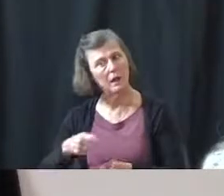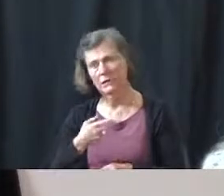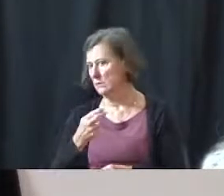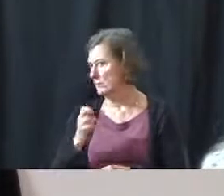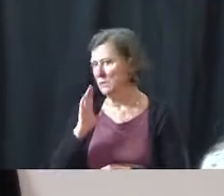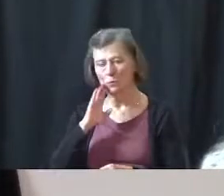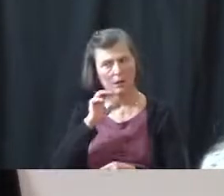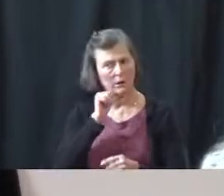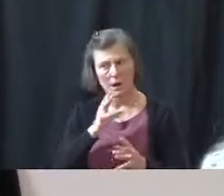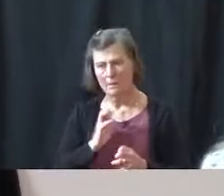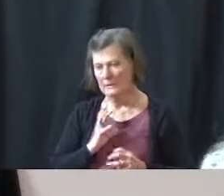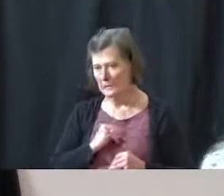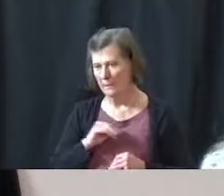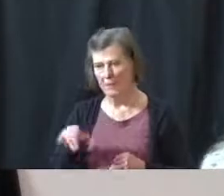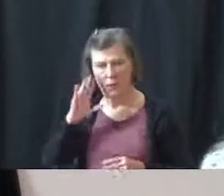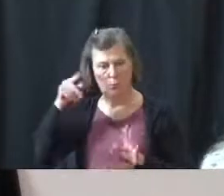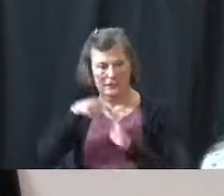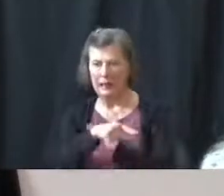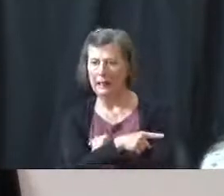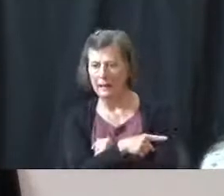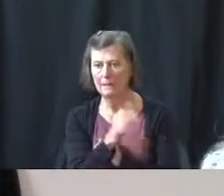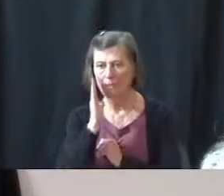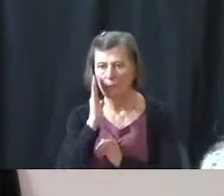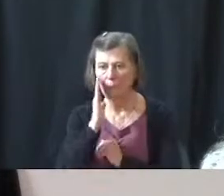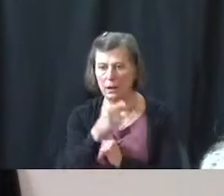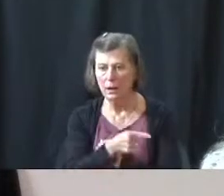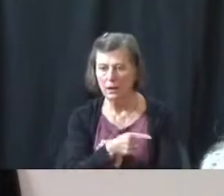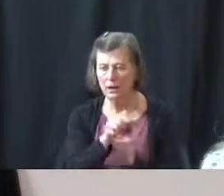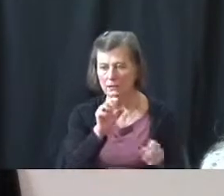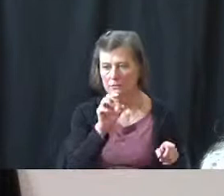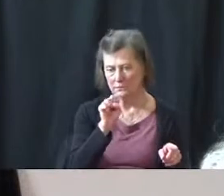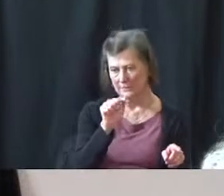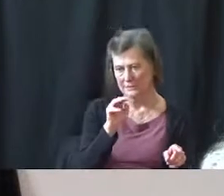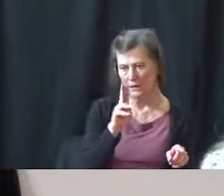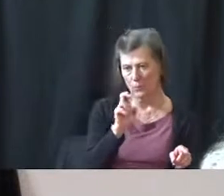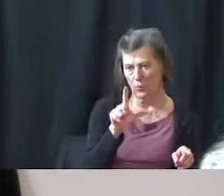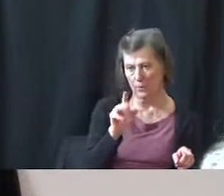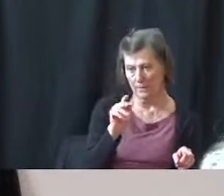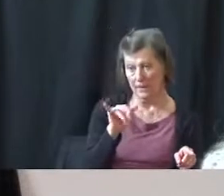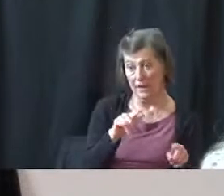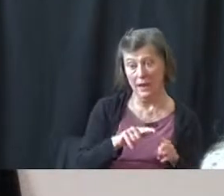He would have been killed on arrival. But, he didn't, he didn't.